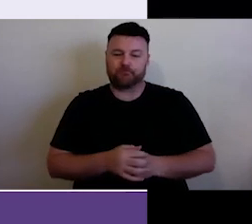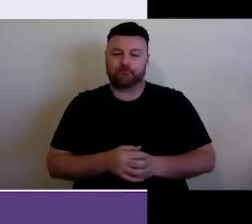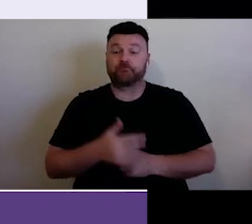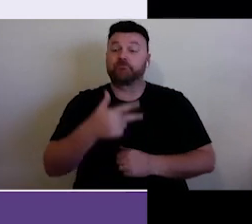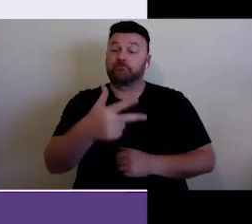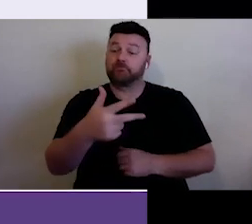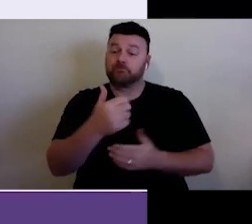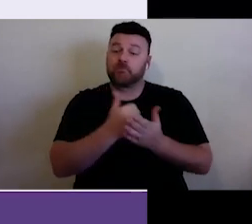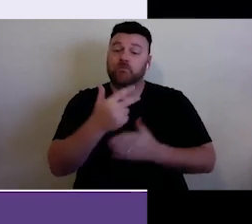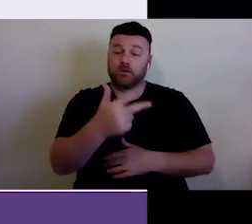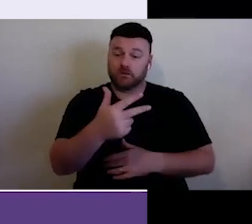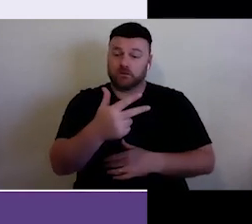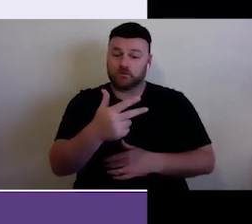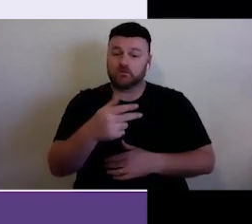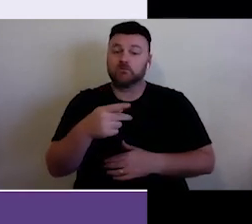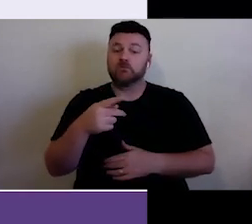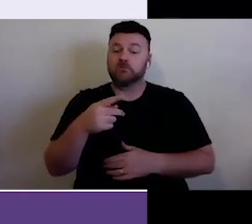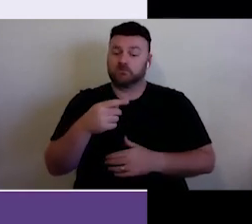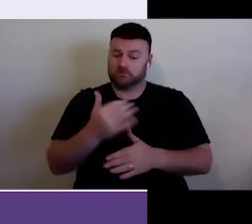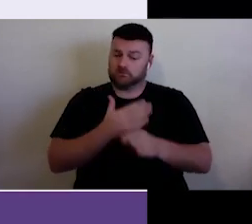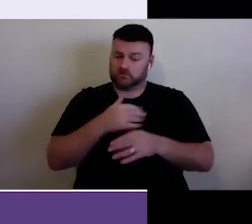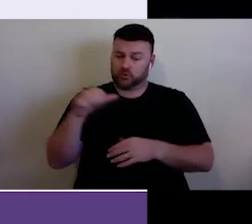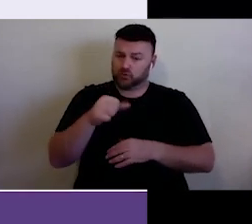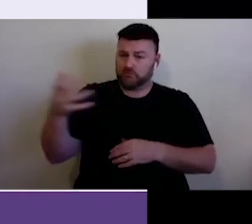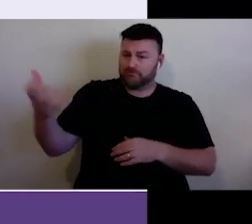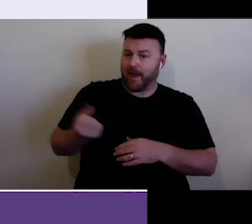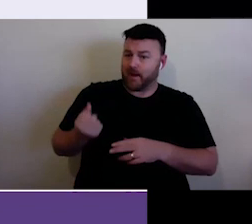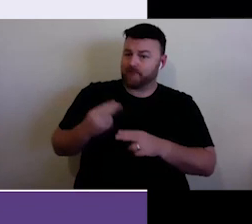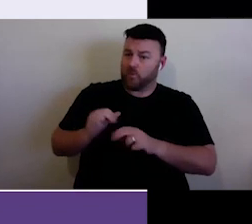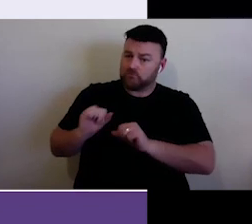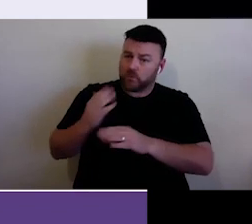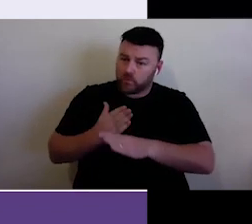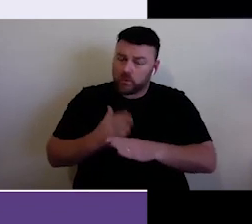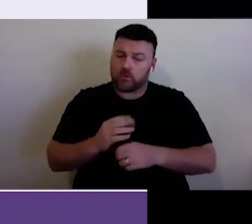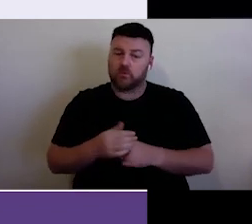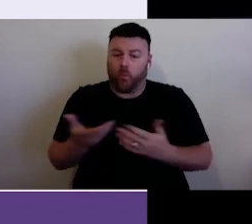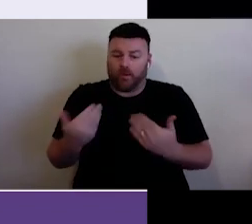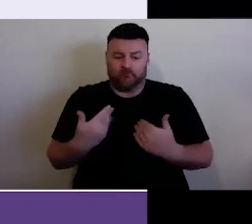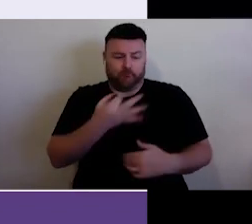right to be paid, to have non-monetary benefits. It has to be